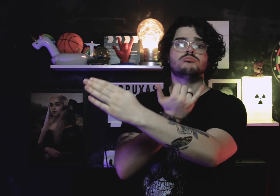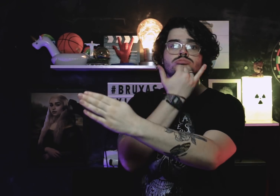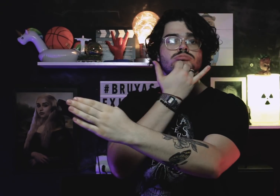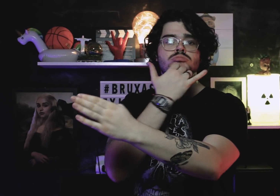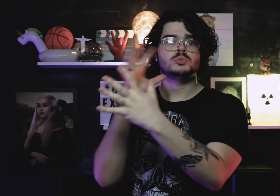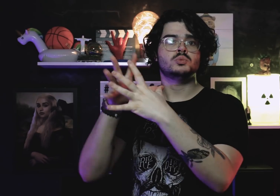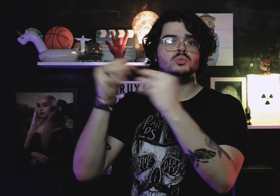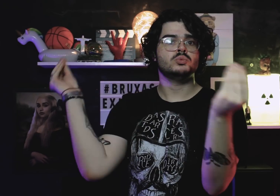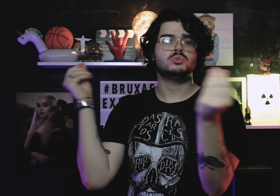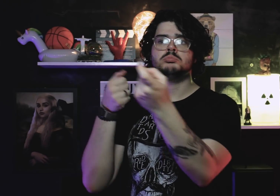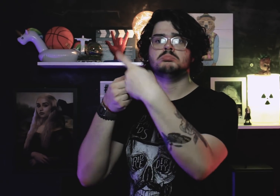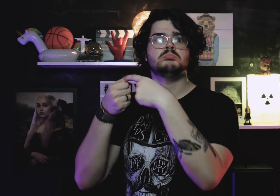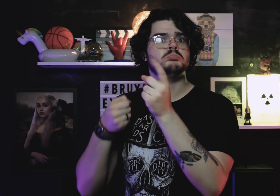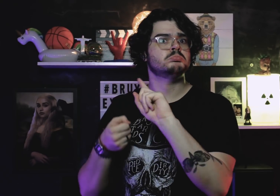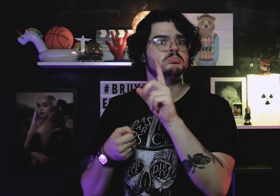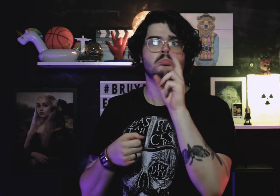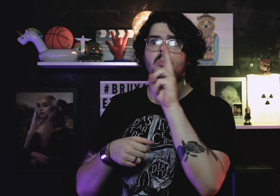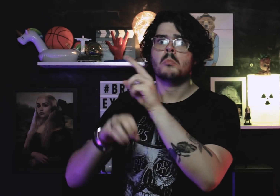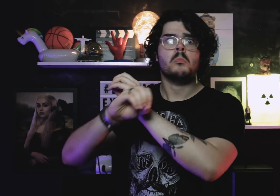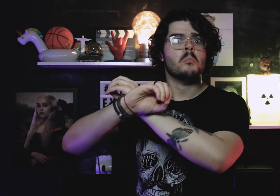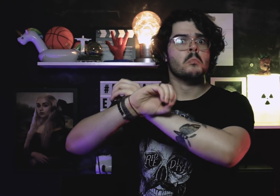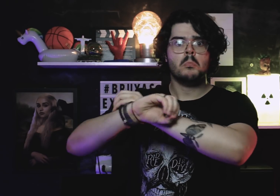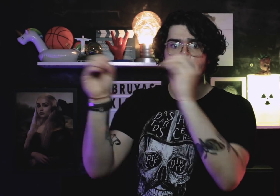and after that she was never seen again.